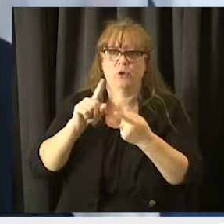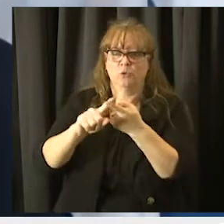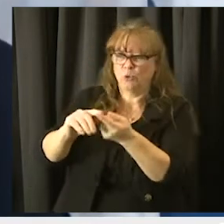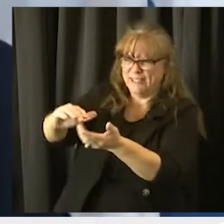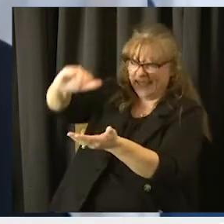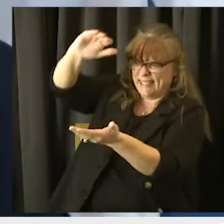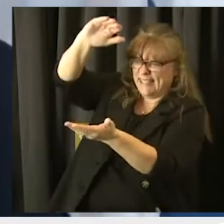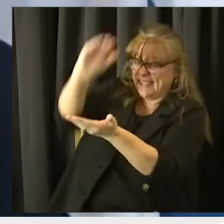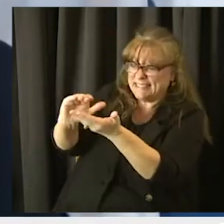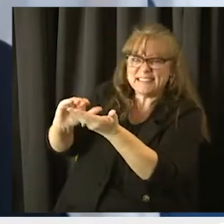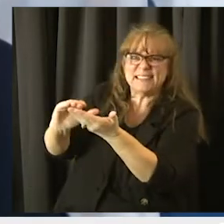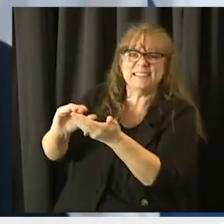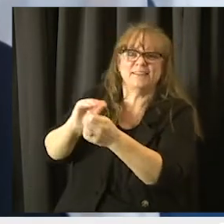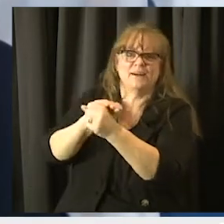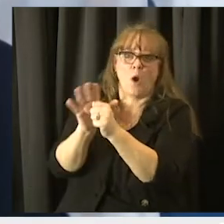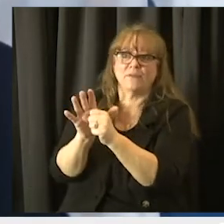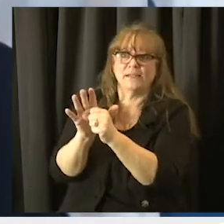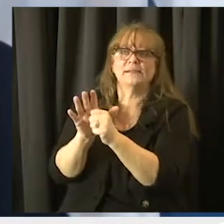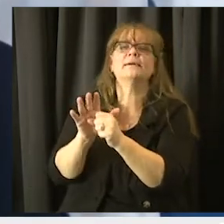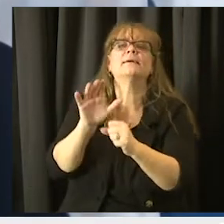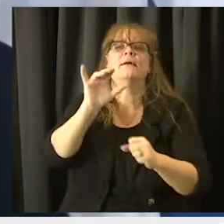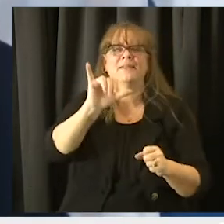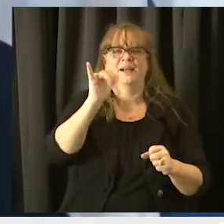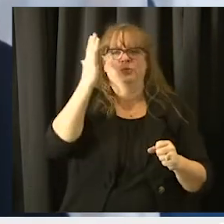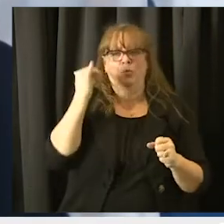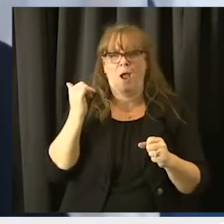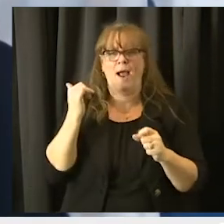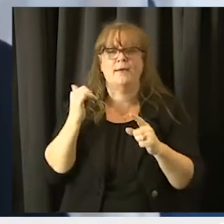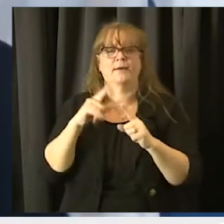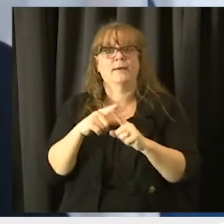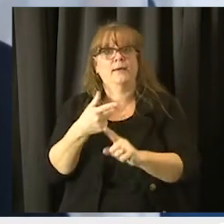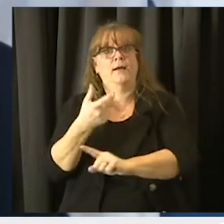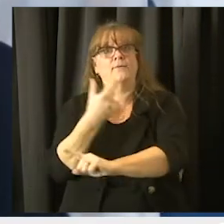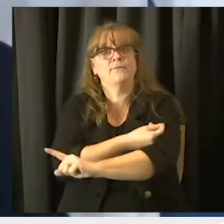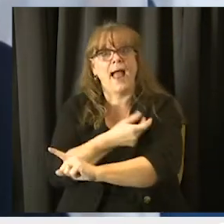frontline healthcare workers who work closely with covid patients across the state